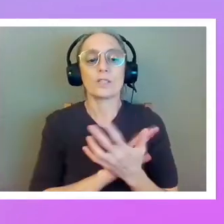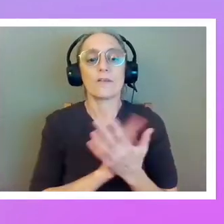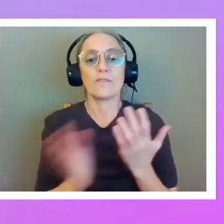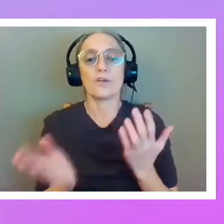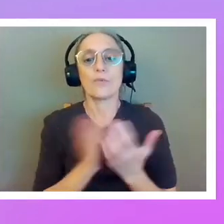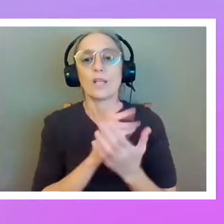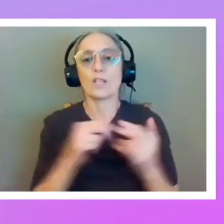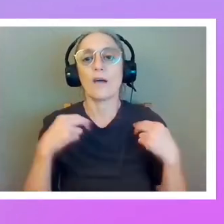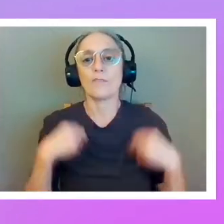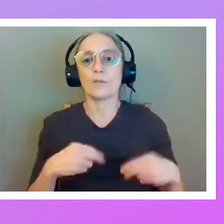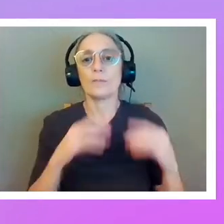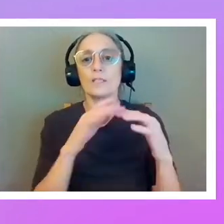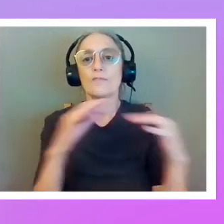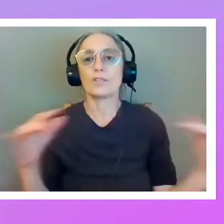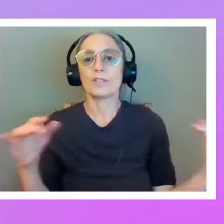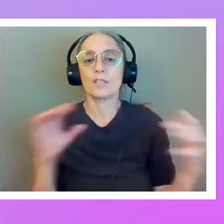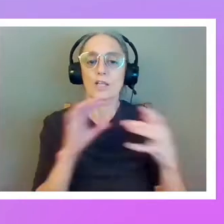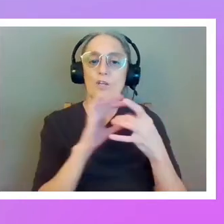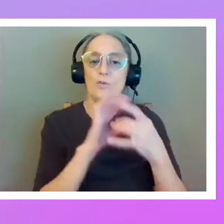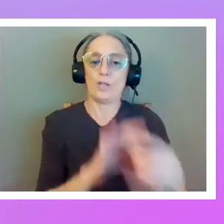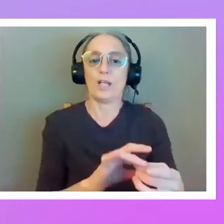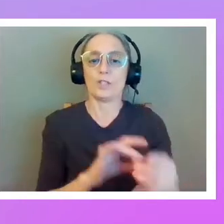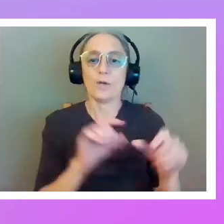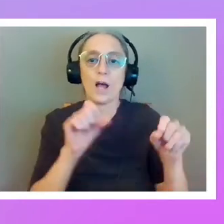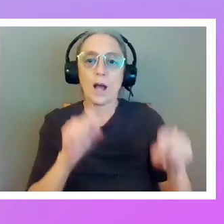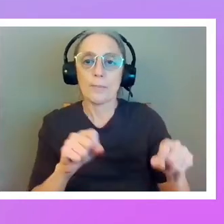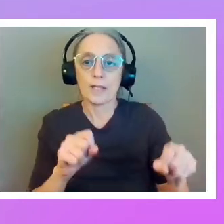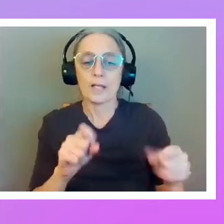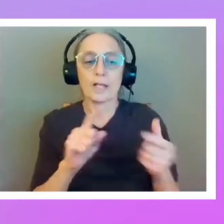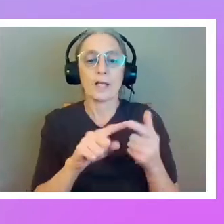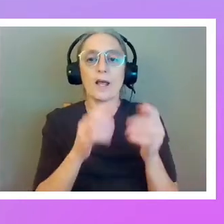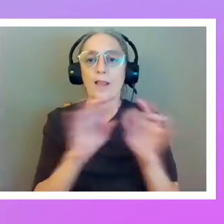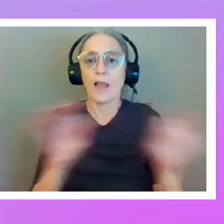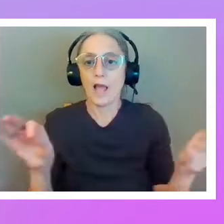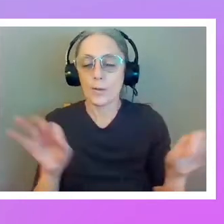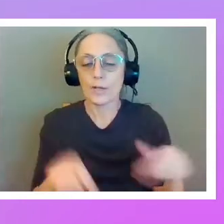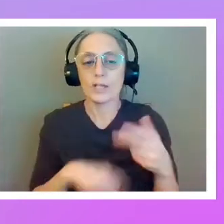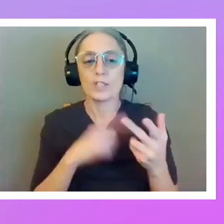with respect to ability, language, culture, gender, age